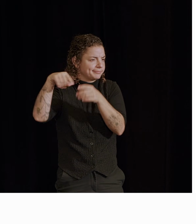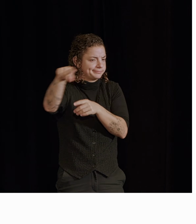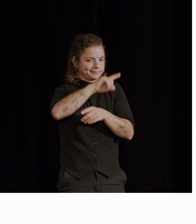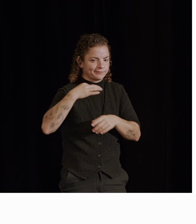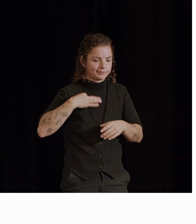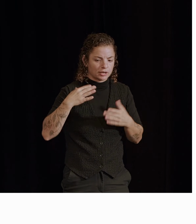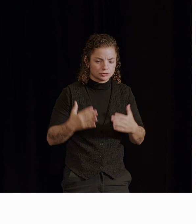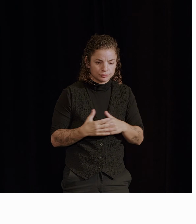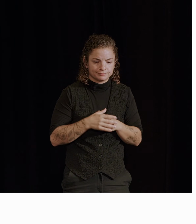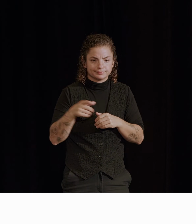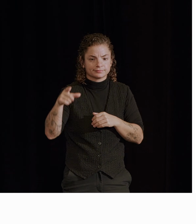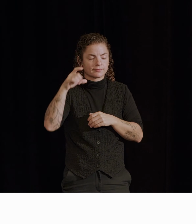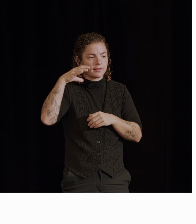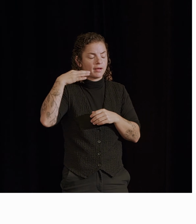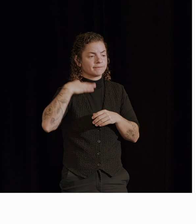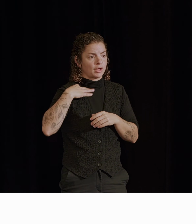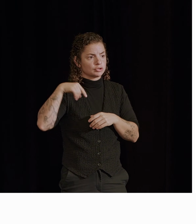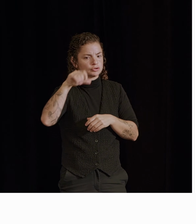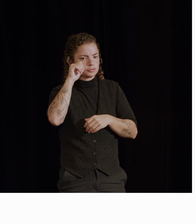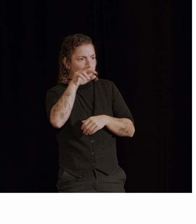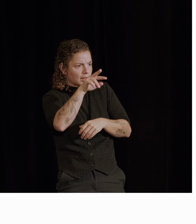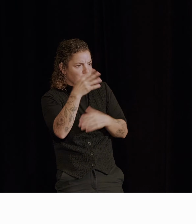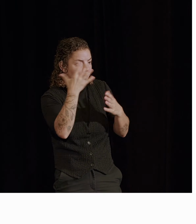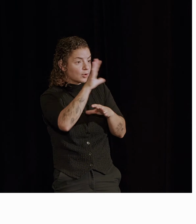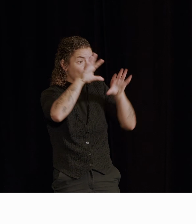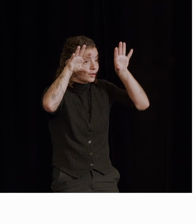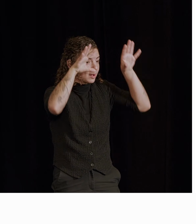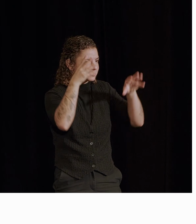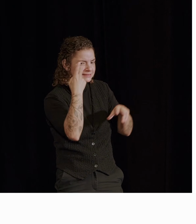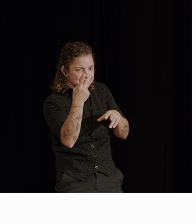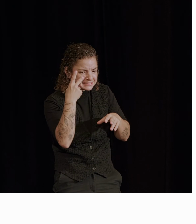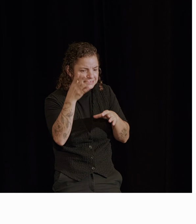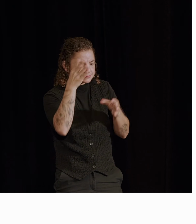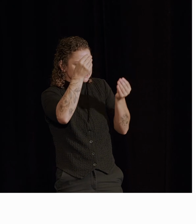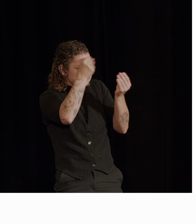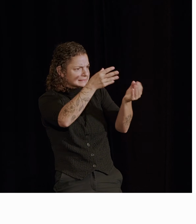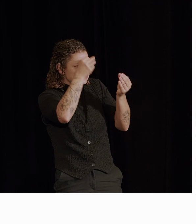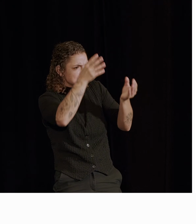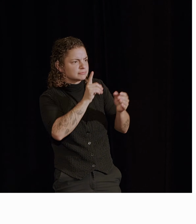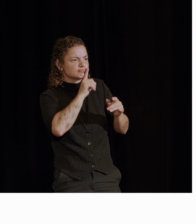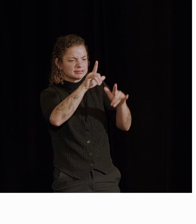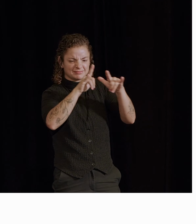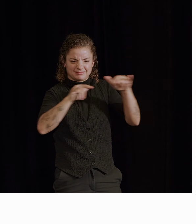That could mean confirming that you're using the correct spice while cooking.